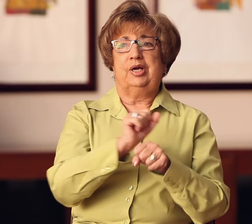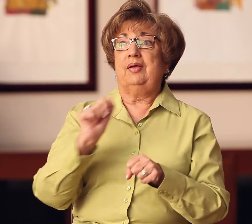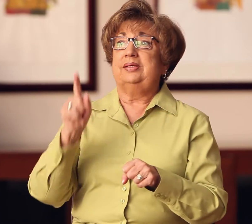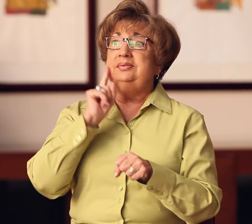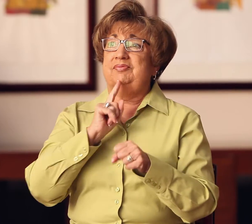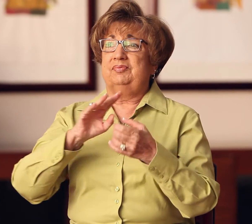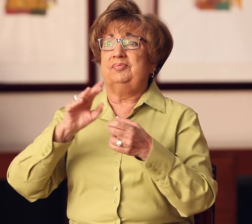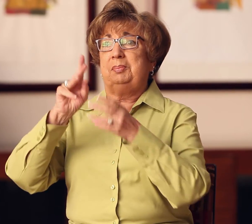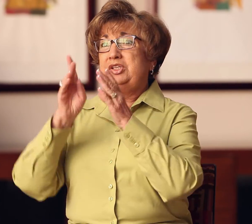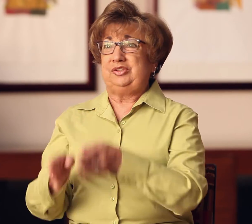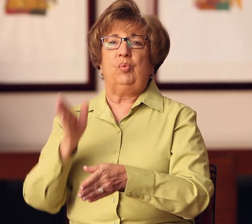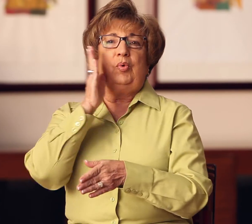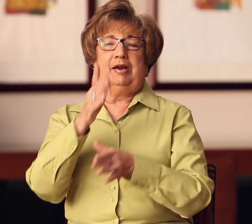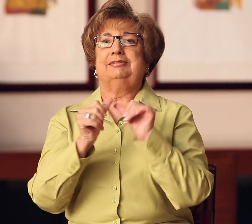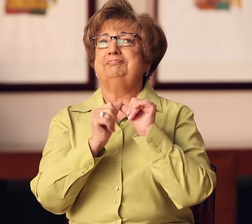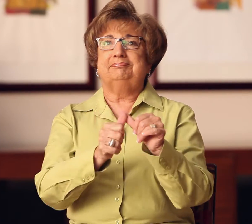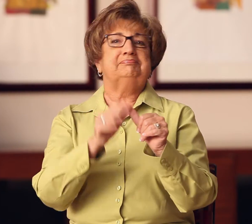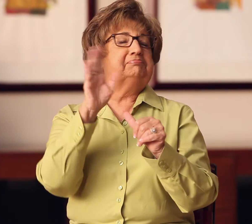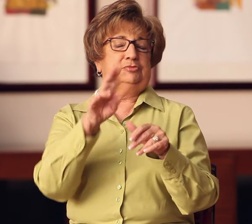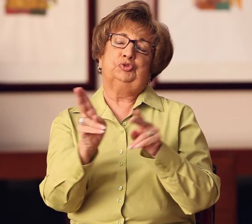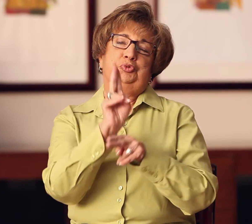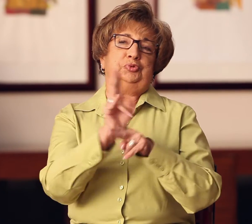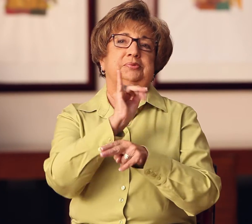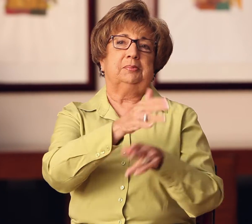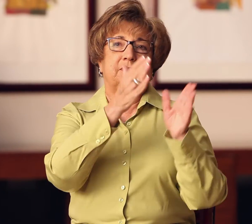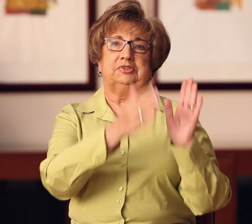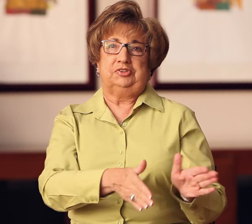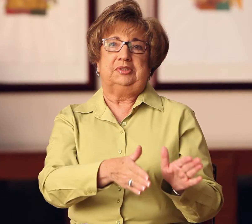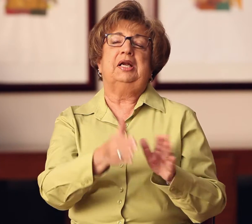That interpreter will continue to work as an interpreter, and the deaf person will continue